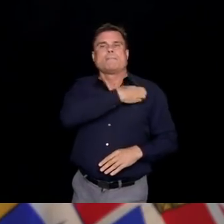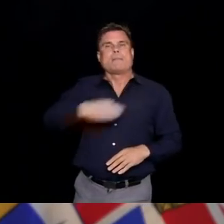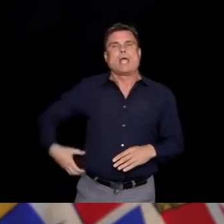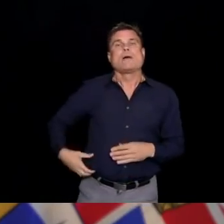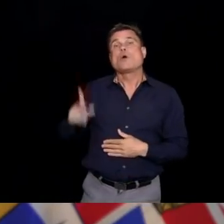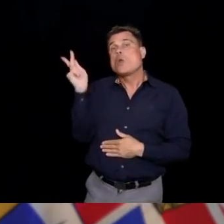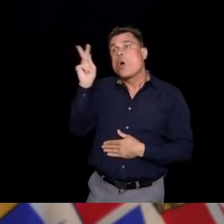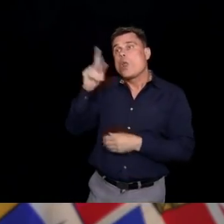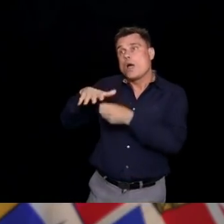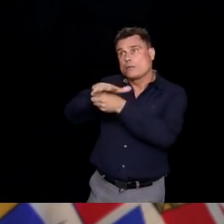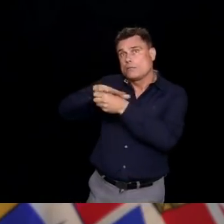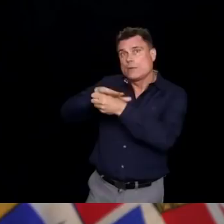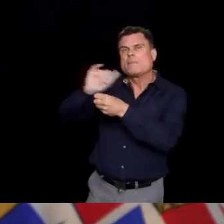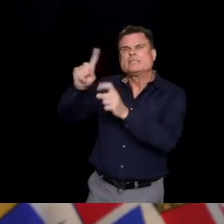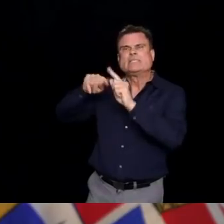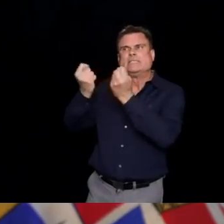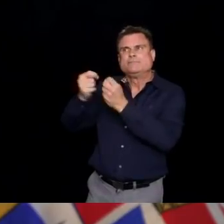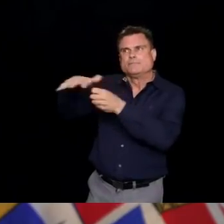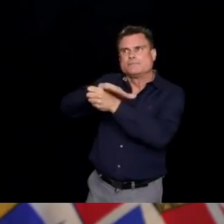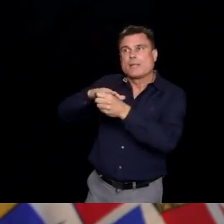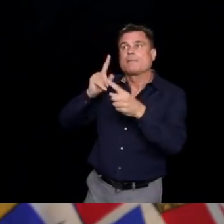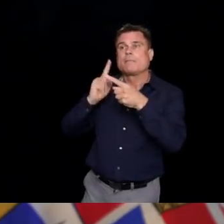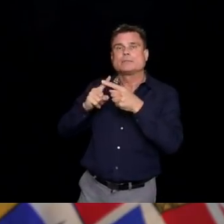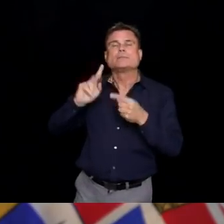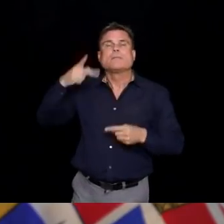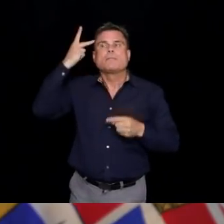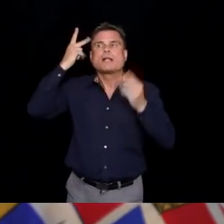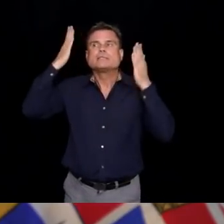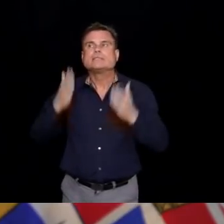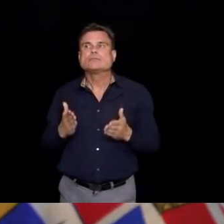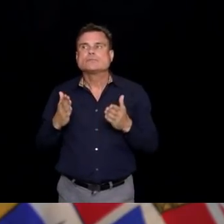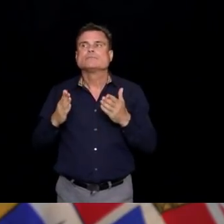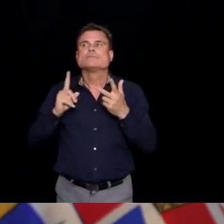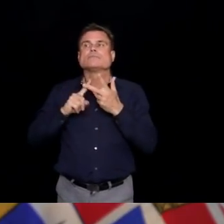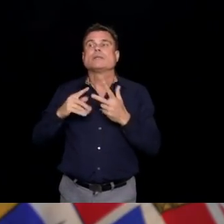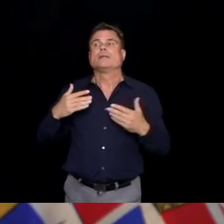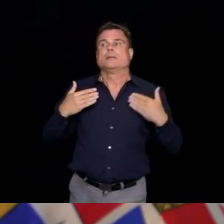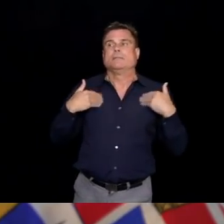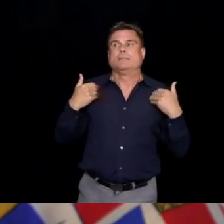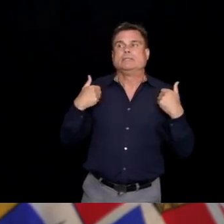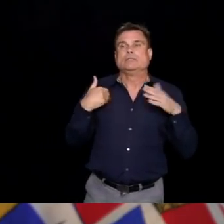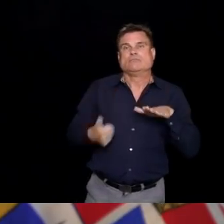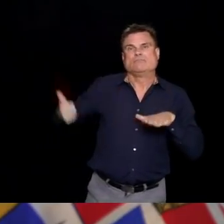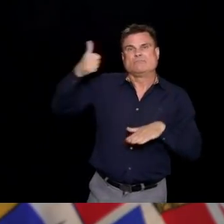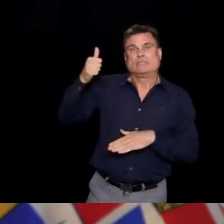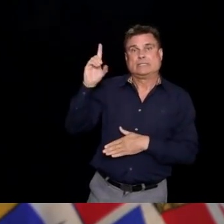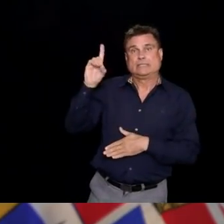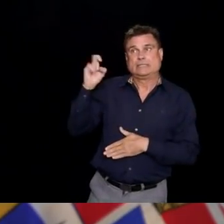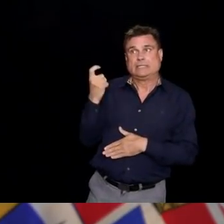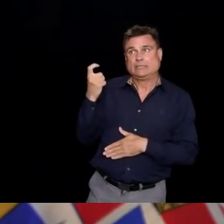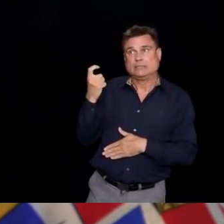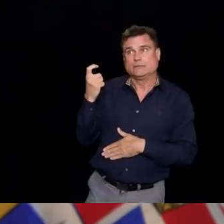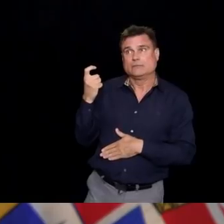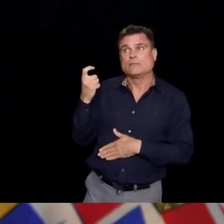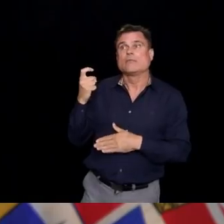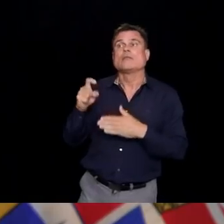thankful for this opportunity to come up with a plan with the mayor of Kelowna, Cullen Bowser and and his team, with Emily (unknown term), with Minister Dix,